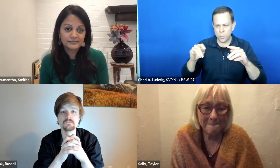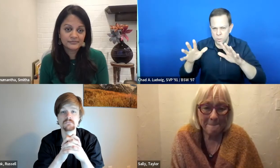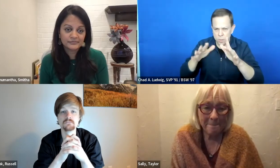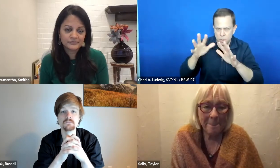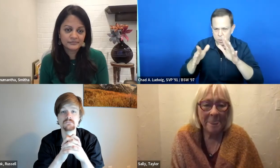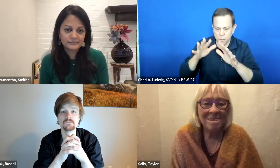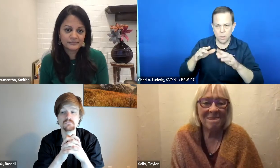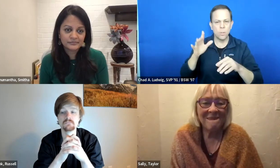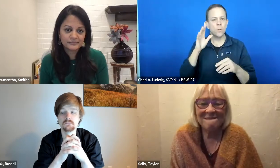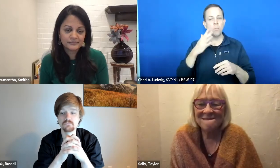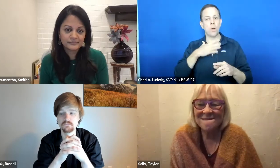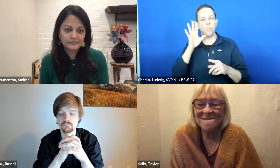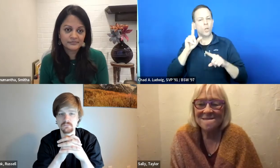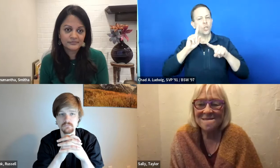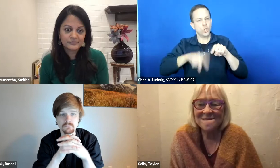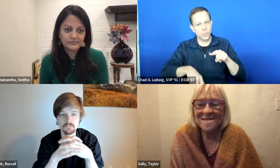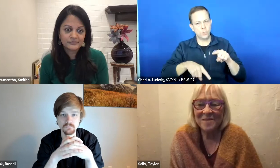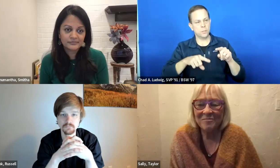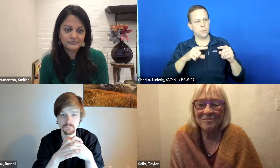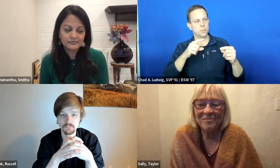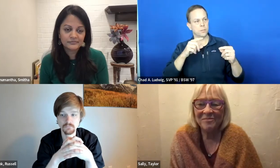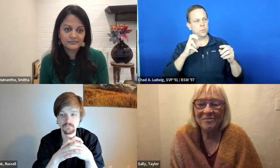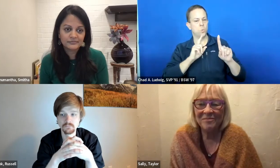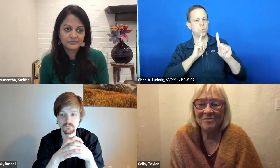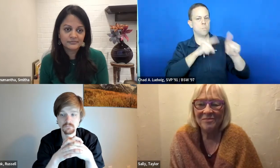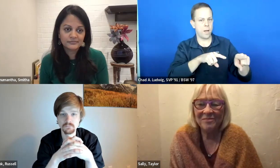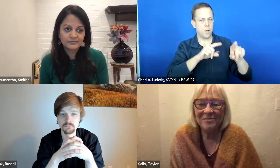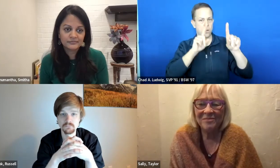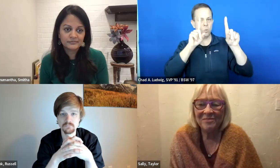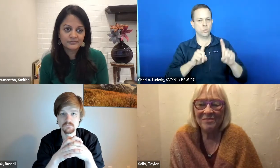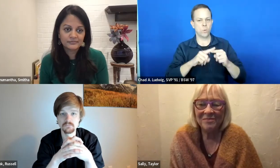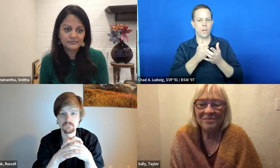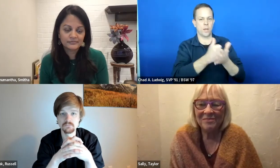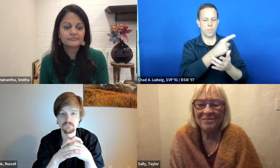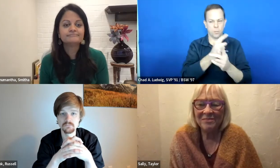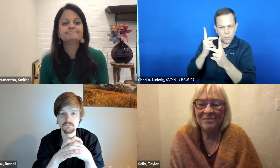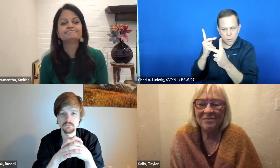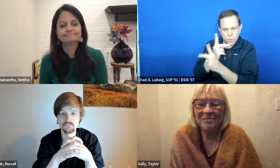At the beginning when she was first diagnosed, my mother couldn't respond to the questions